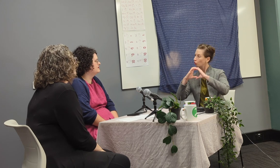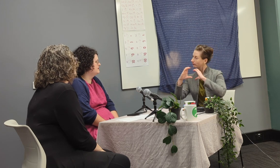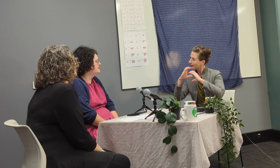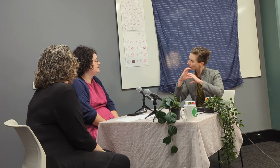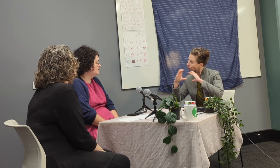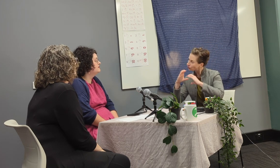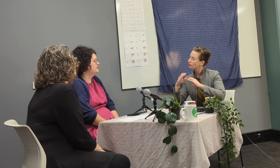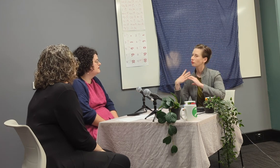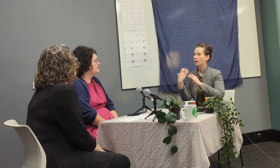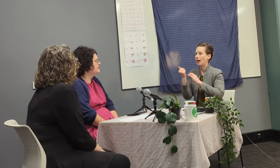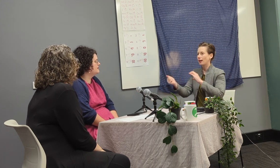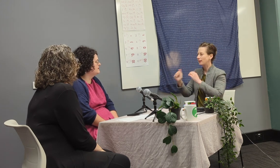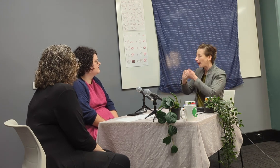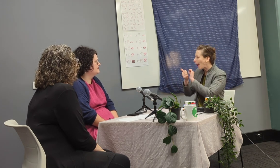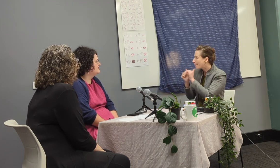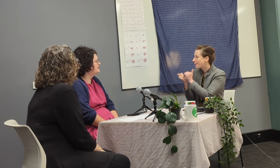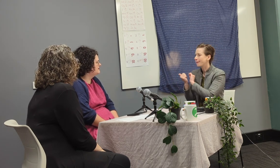There were stories. There were conversations.